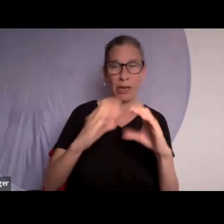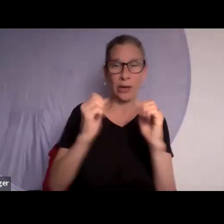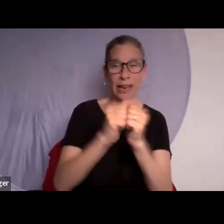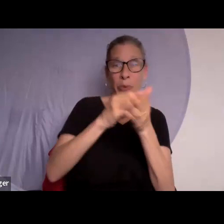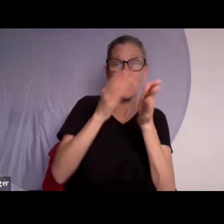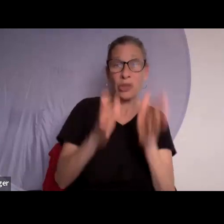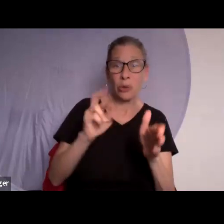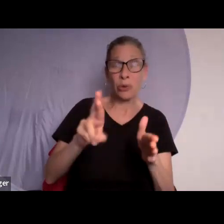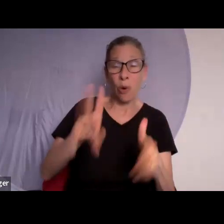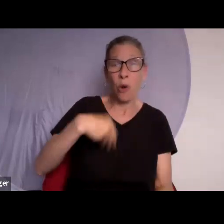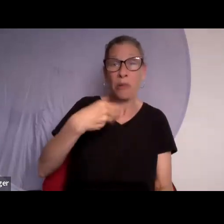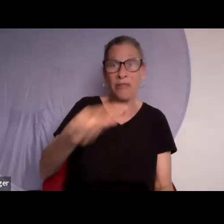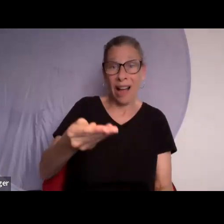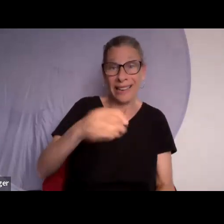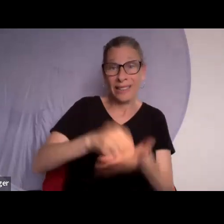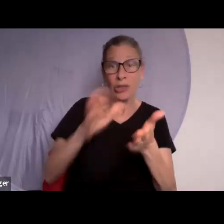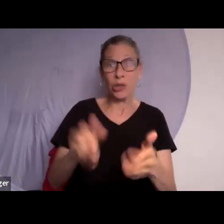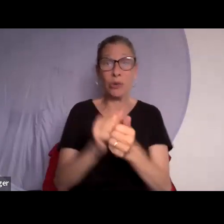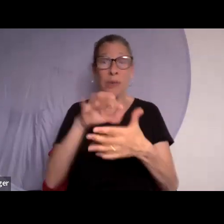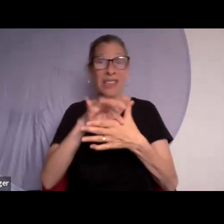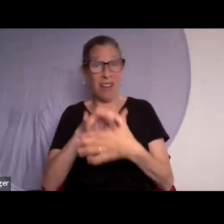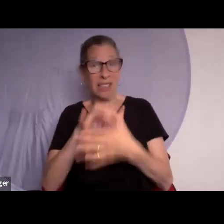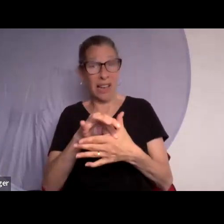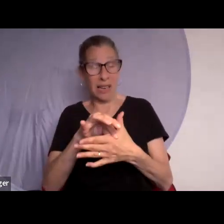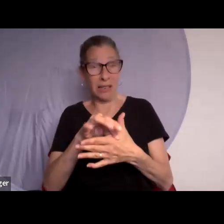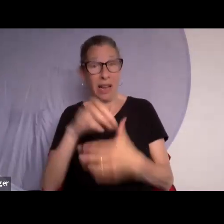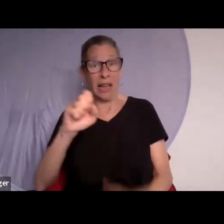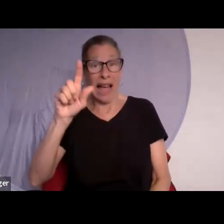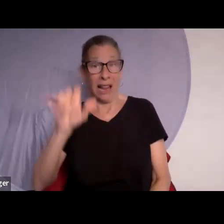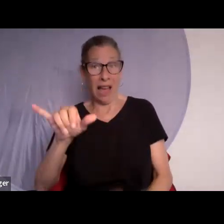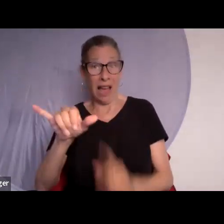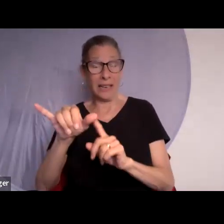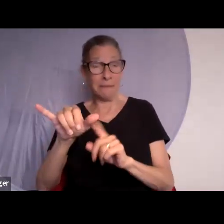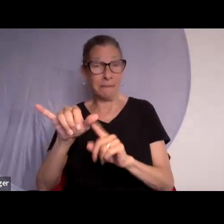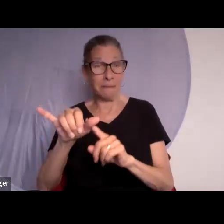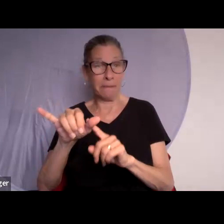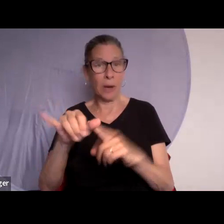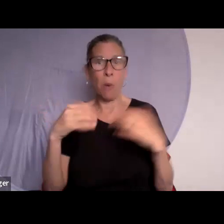with content. Ally is an AI feature, right, that analyzes